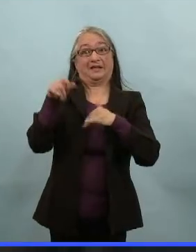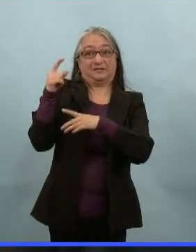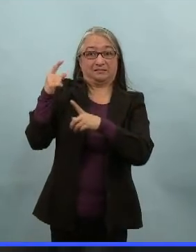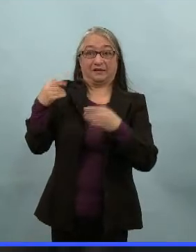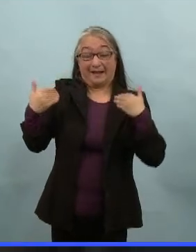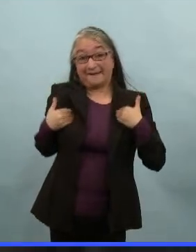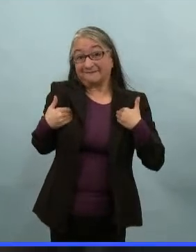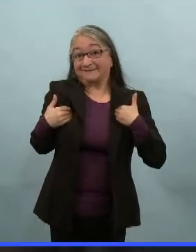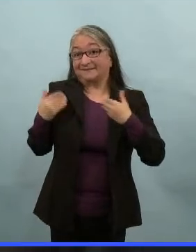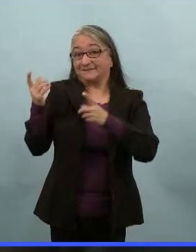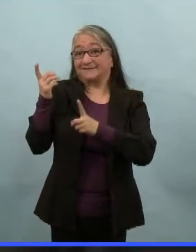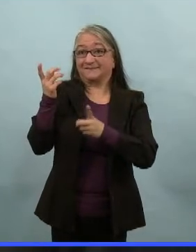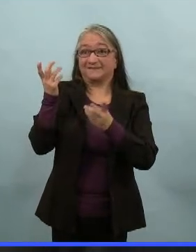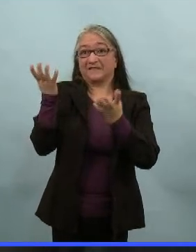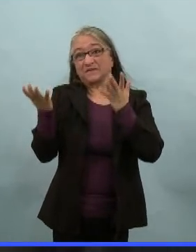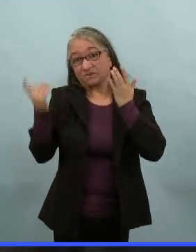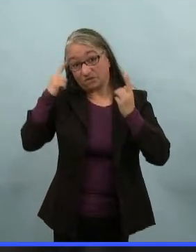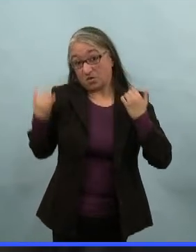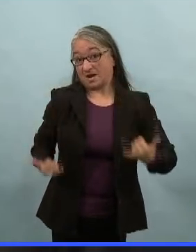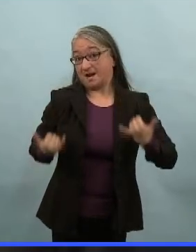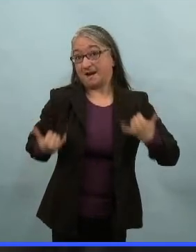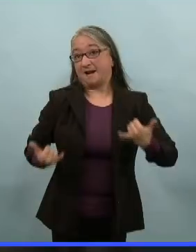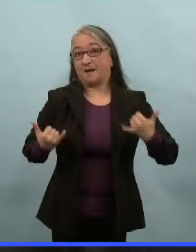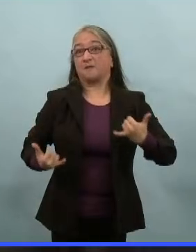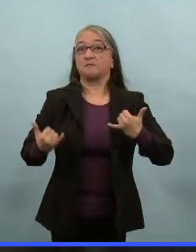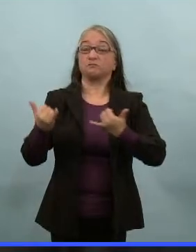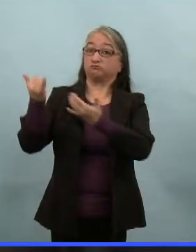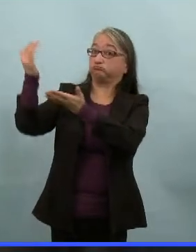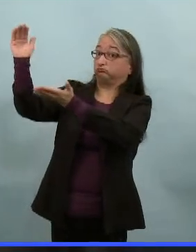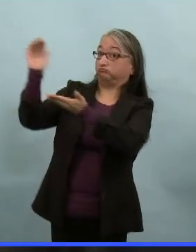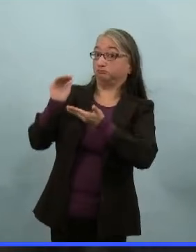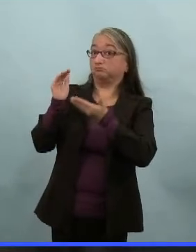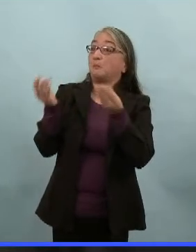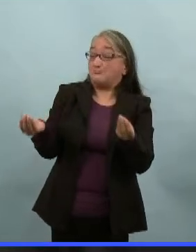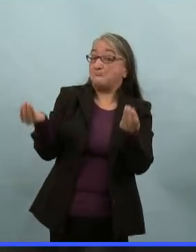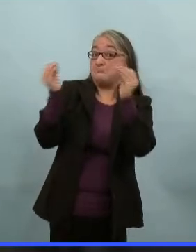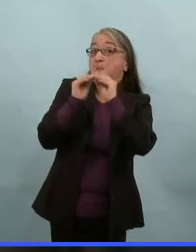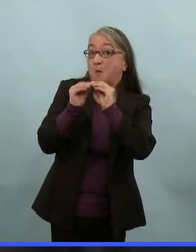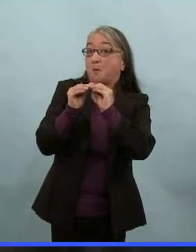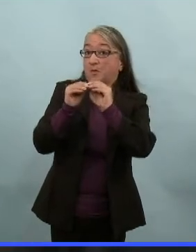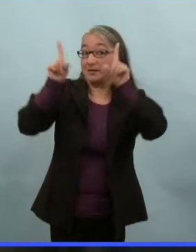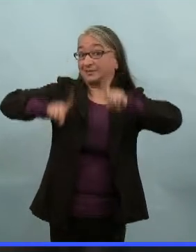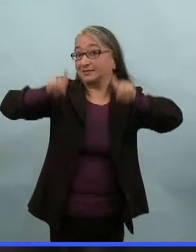so we're thankful for the additional uh tests that are coming and we'll be looking to utilize them